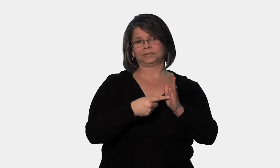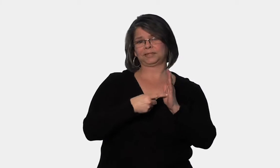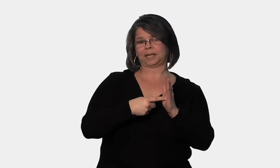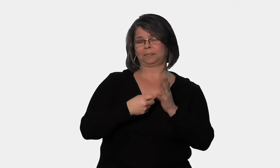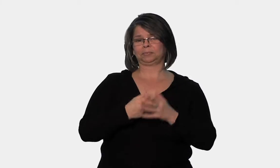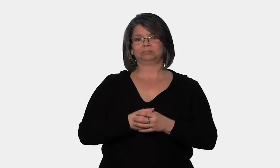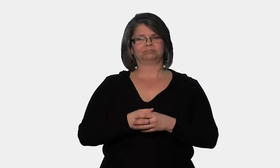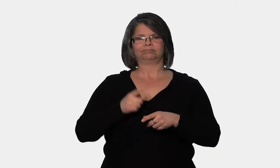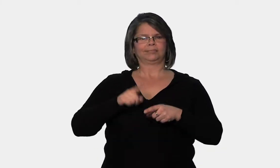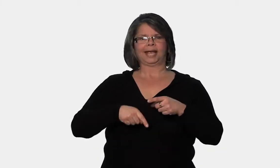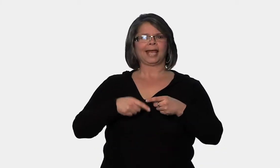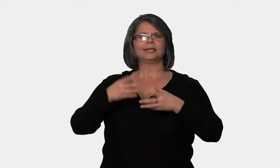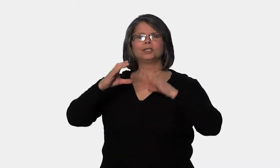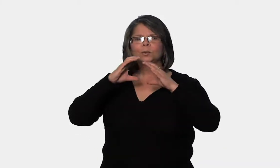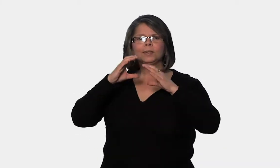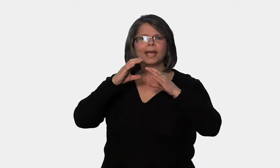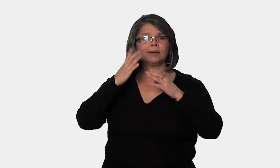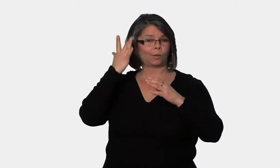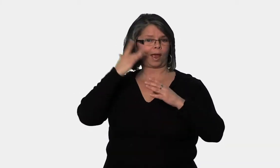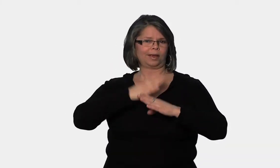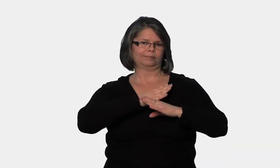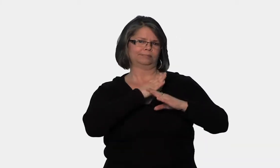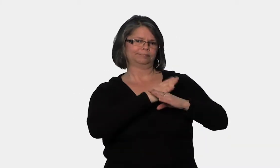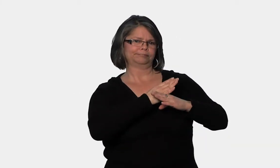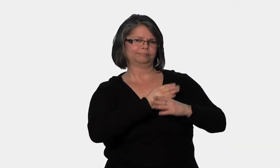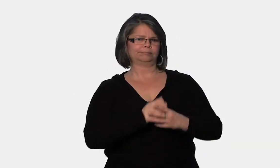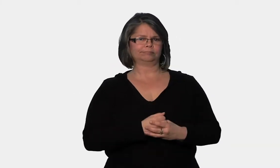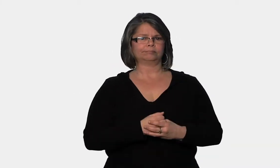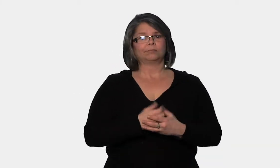for example, not being allowed to communicate,